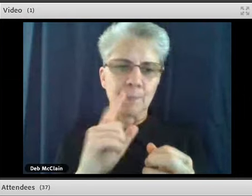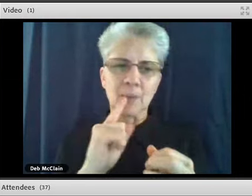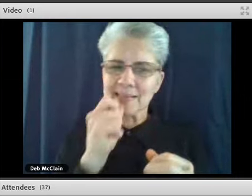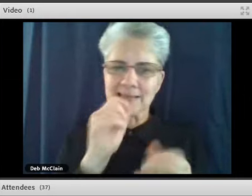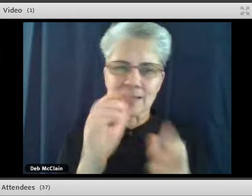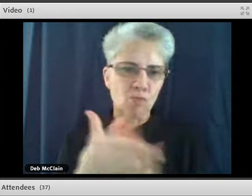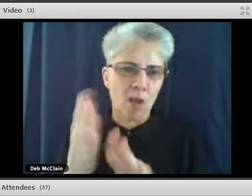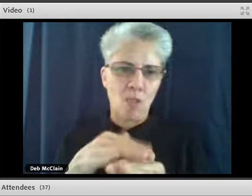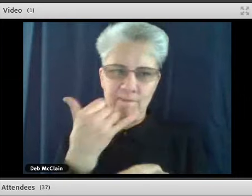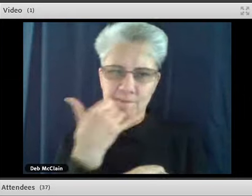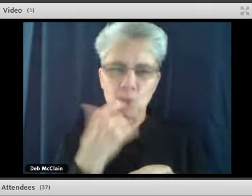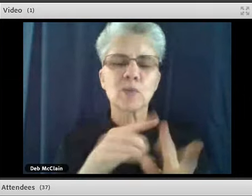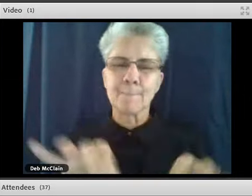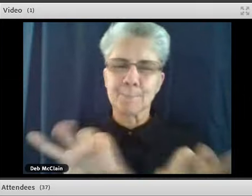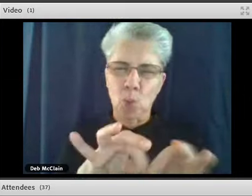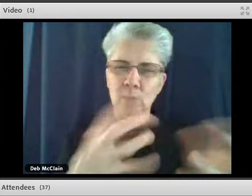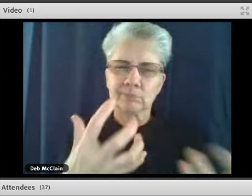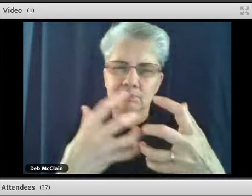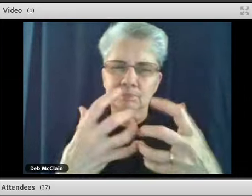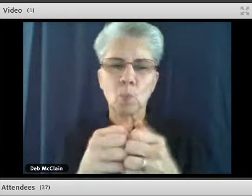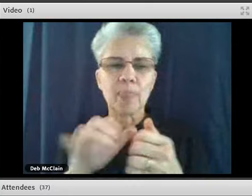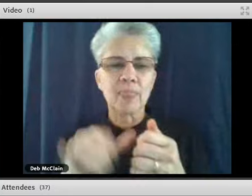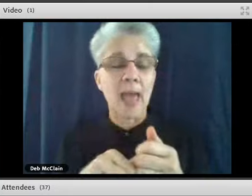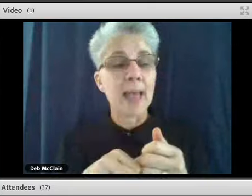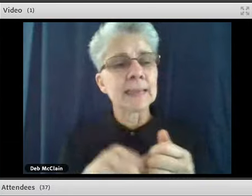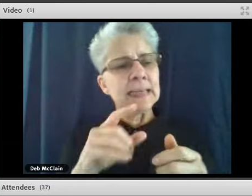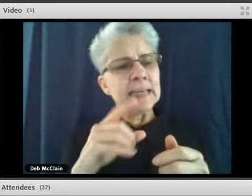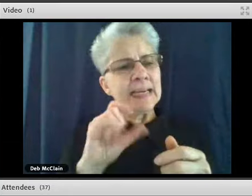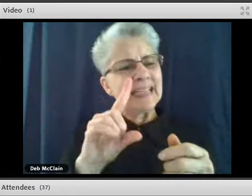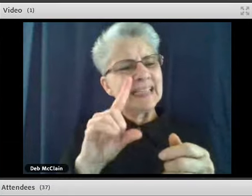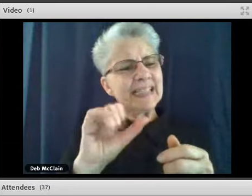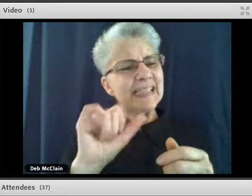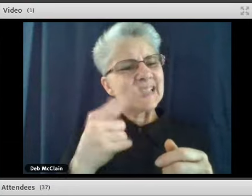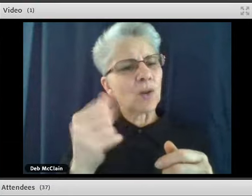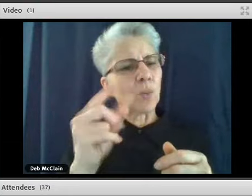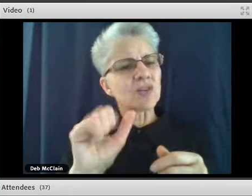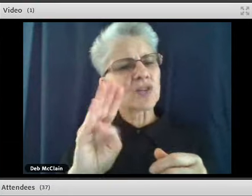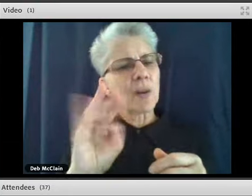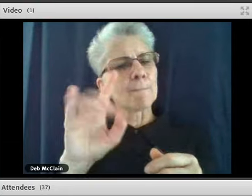So, that's something that's important. We also talk about distinguishable. What does that mean?